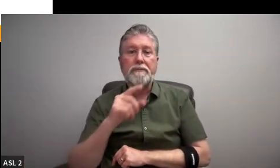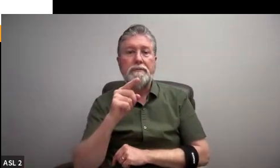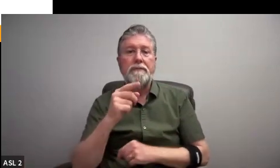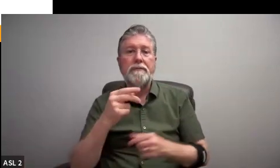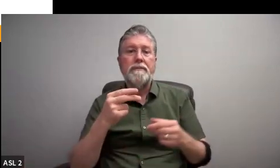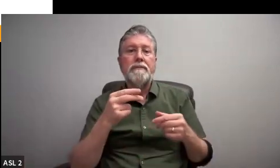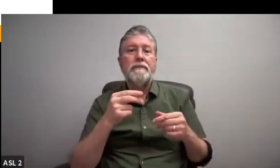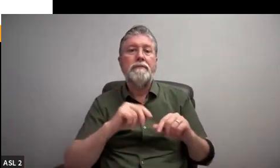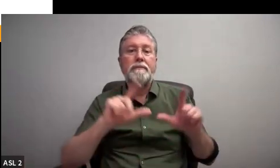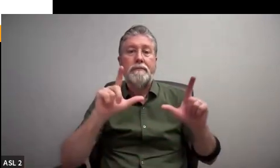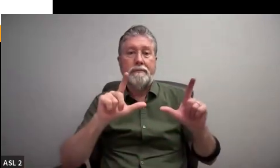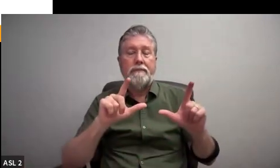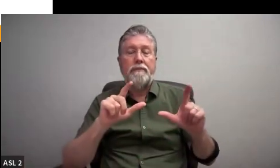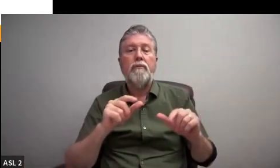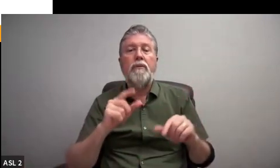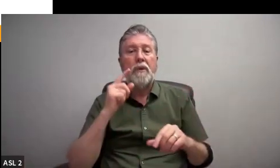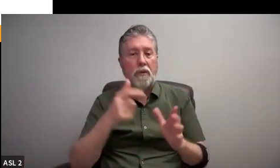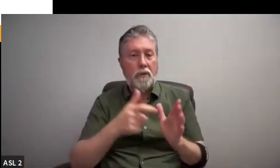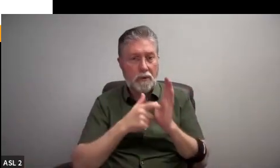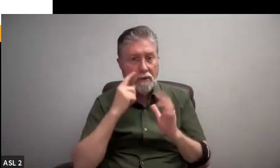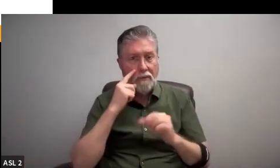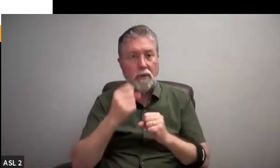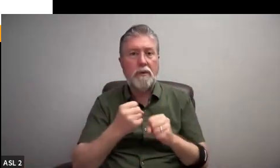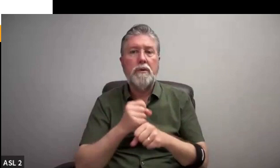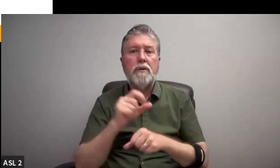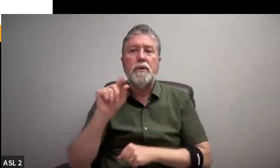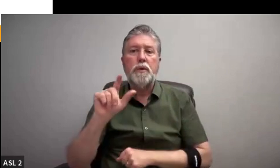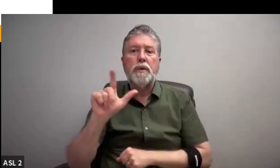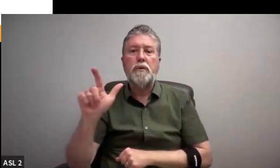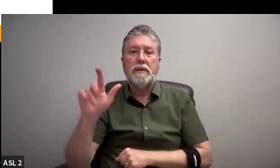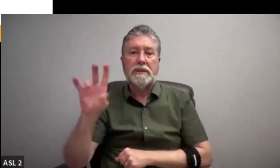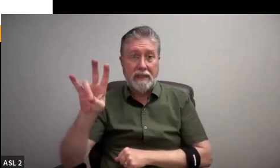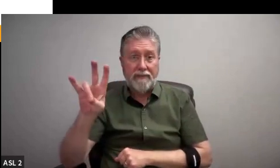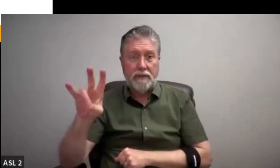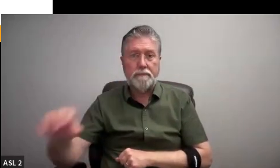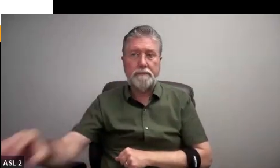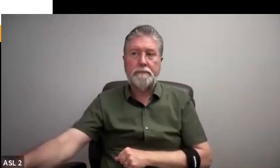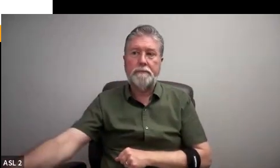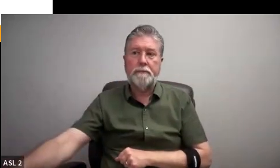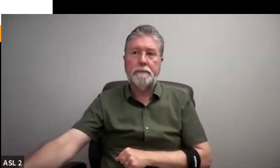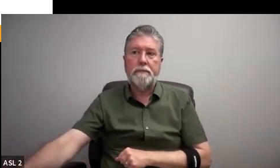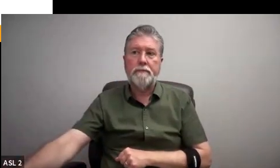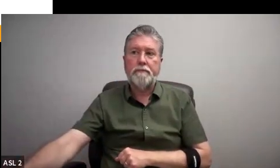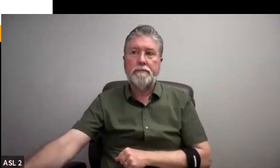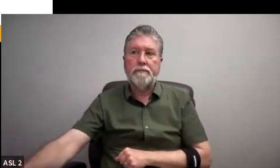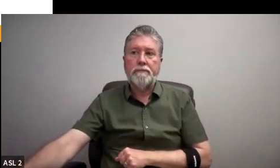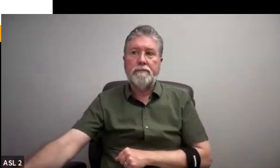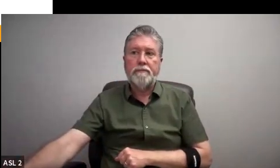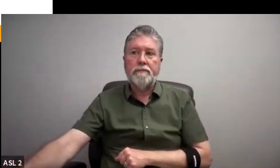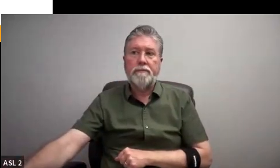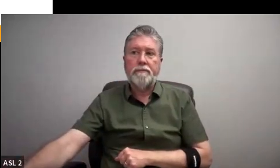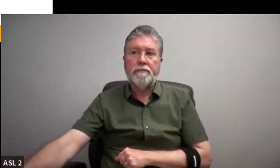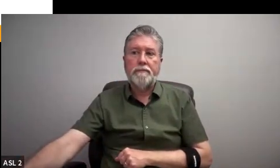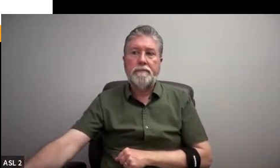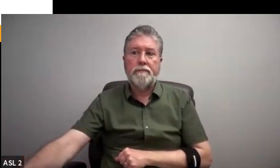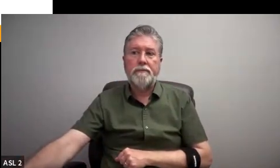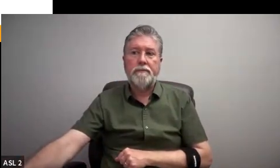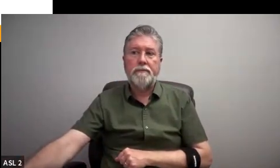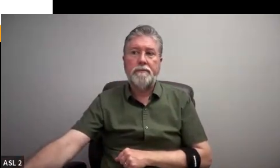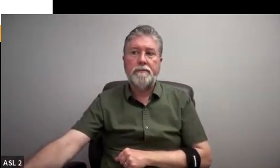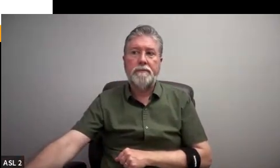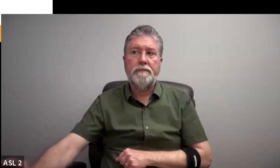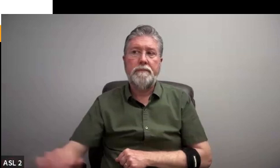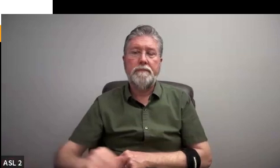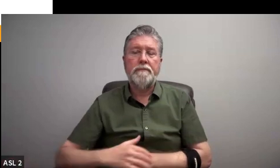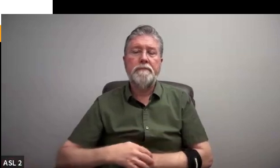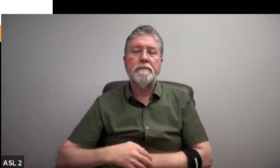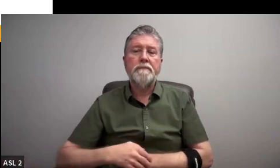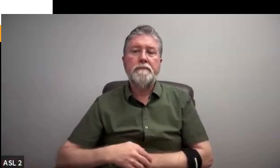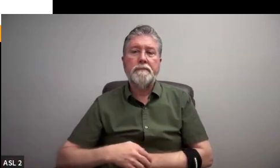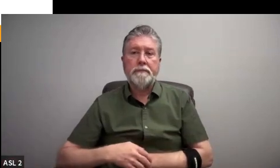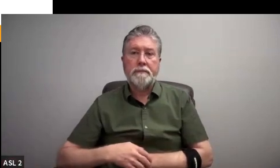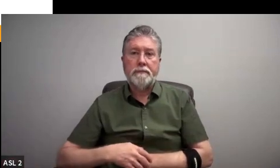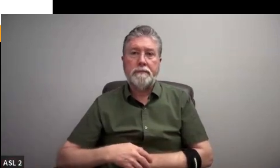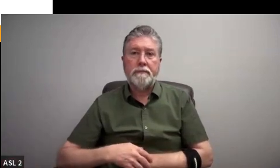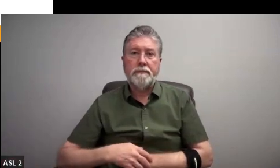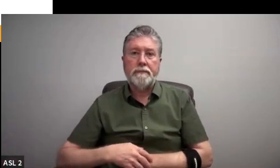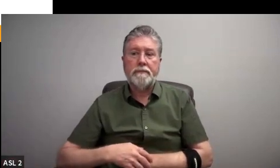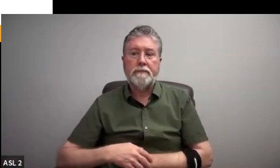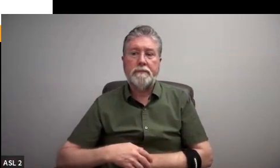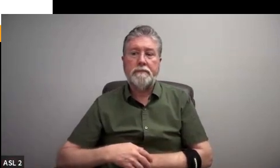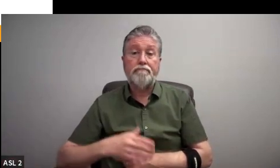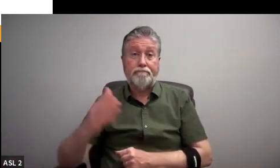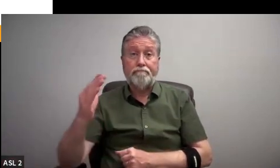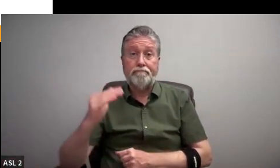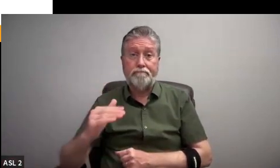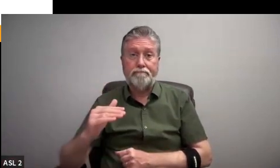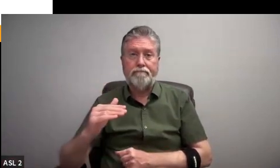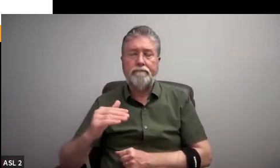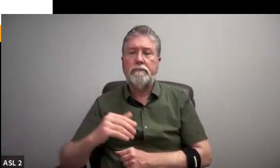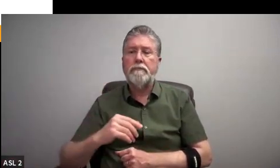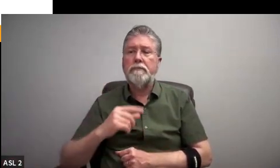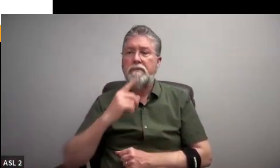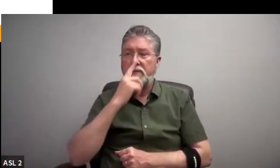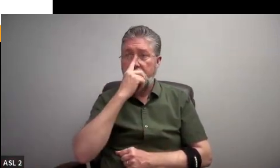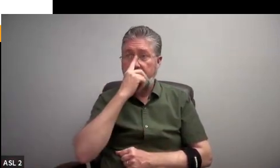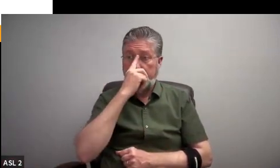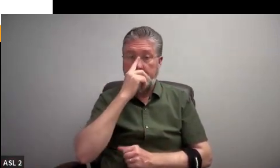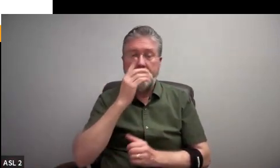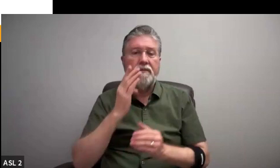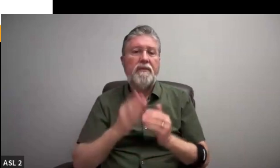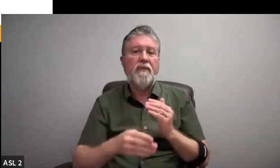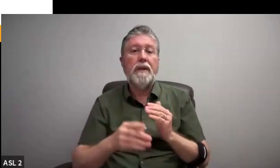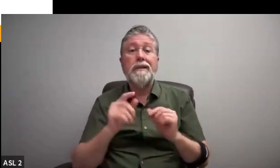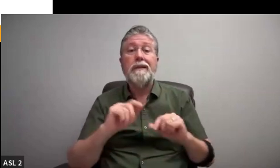plans due in 2027. Next slide please. And finally, this slide outlines the